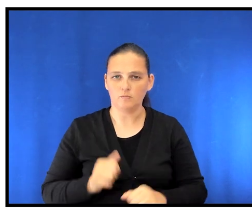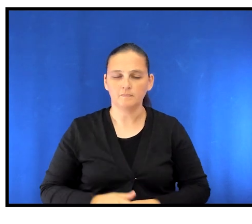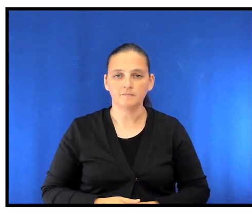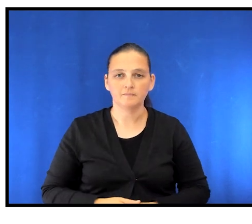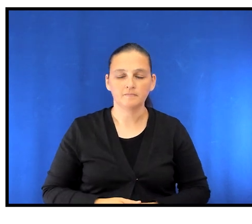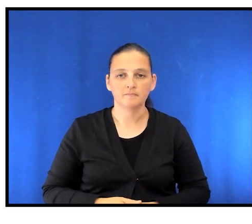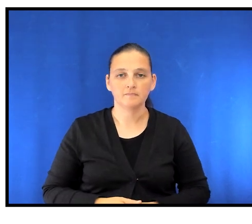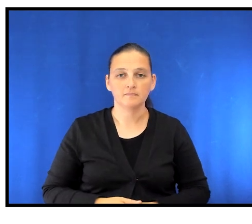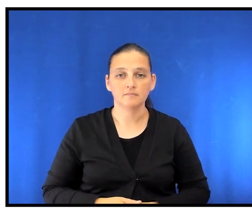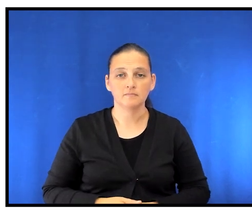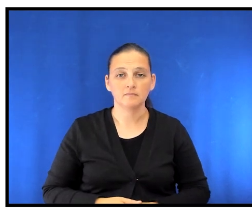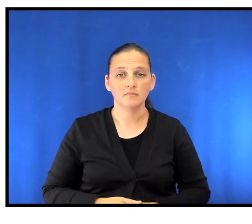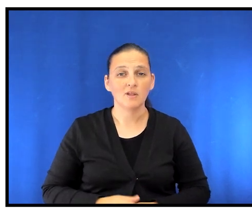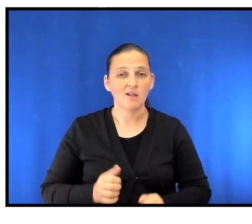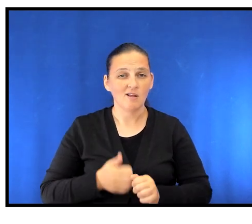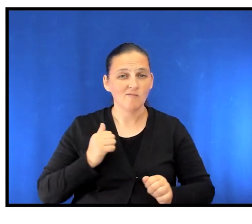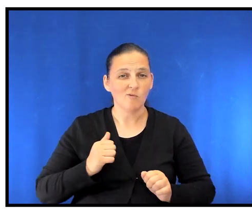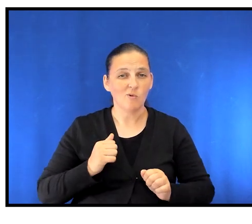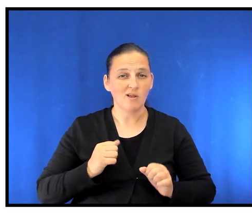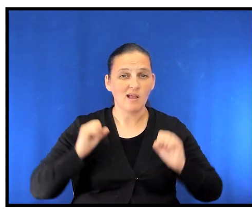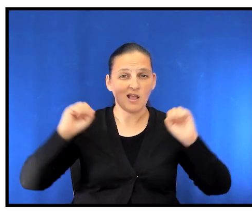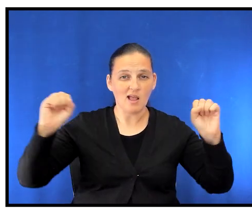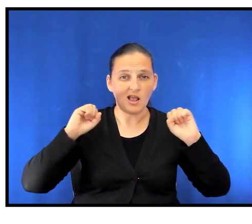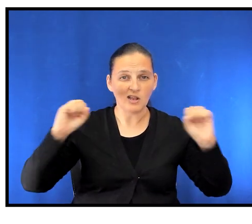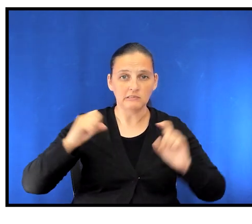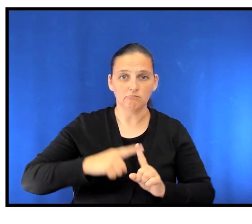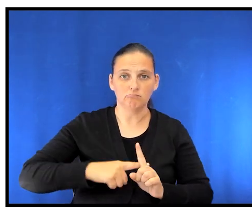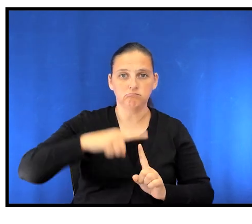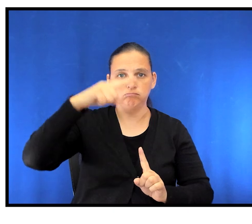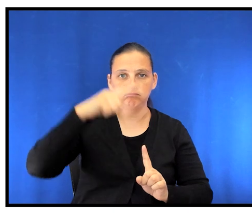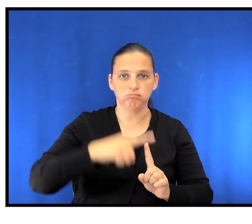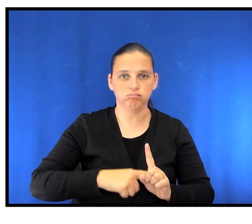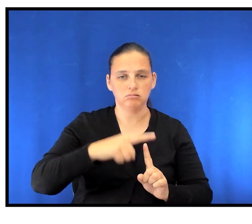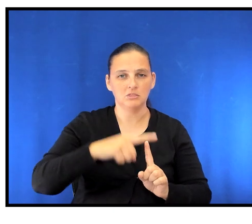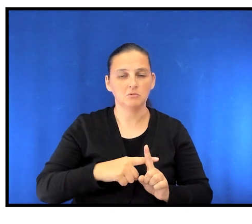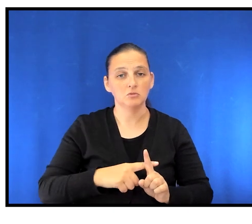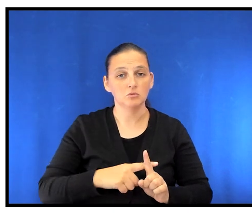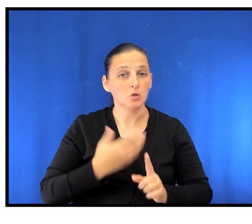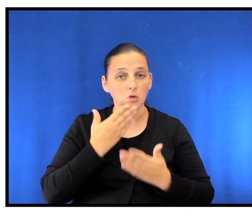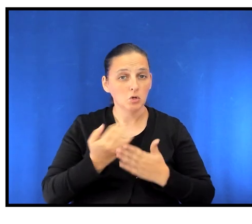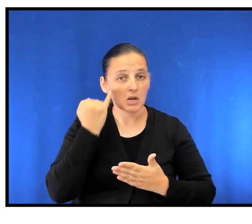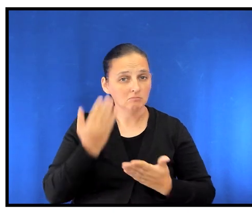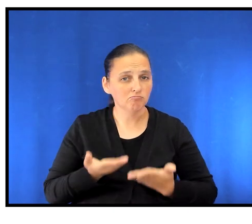Avoid exercising in extreme temperatures. Shopping malls provide a good place to walk.